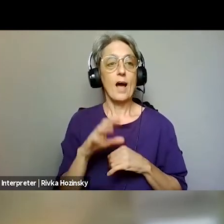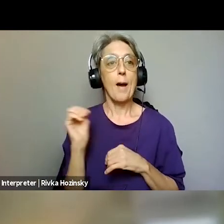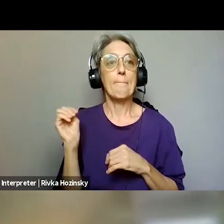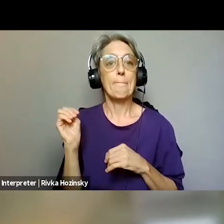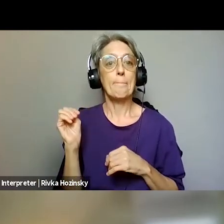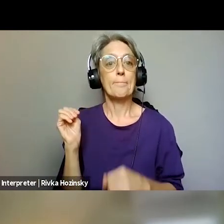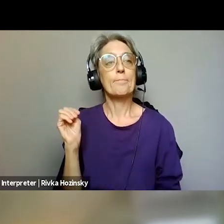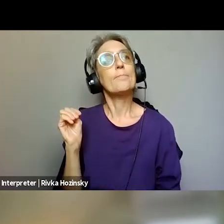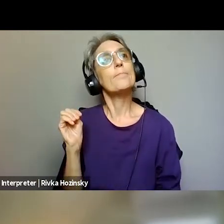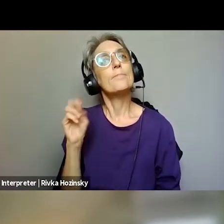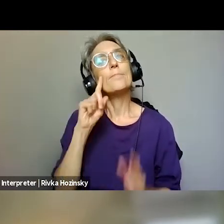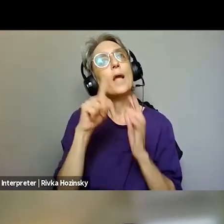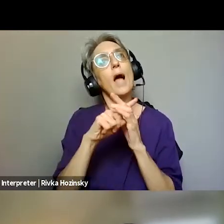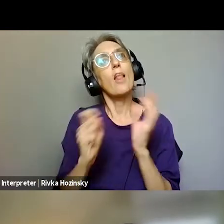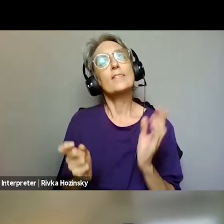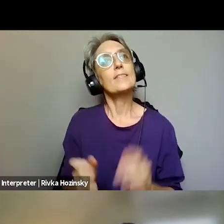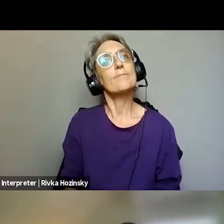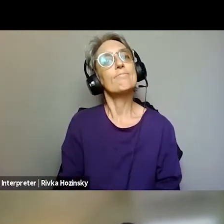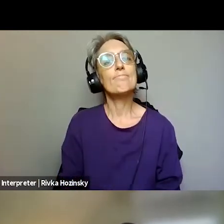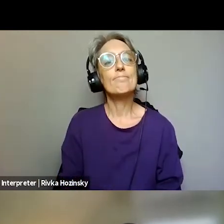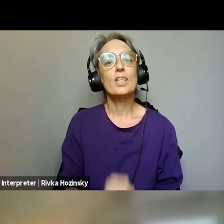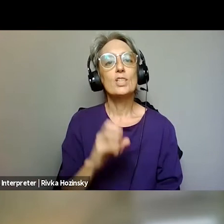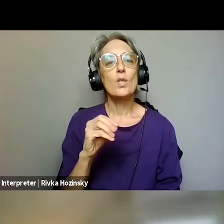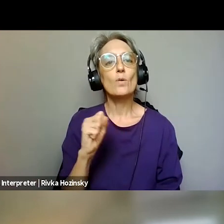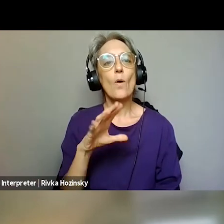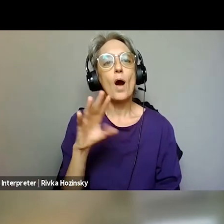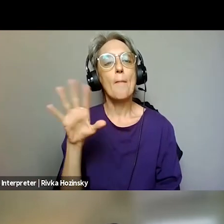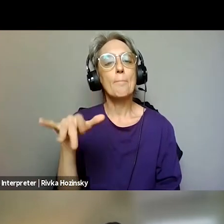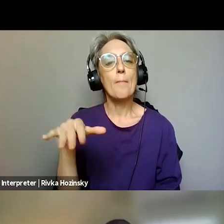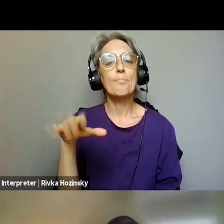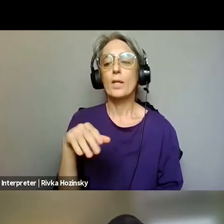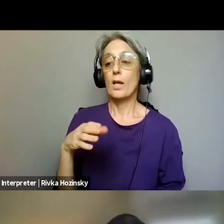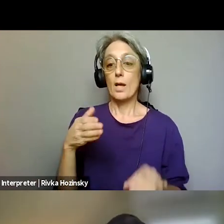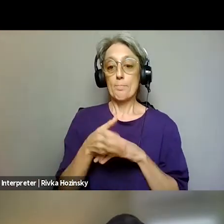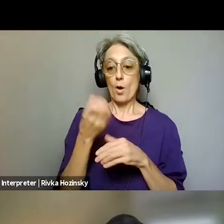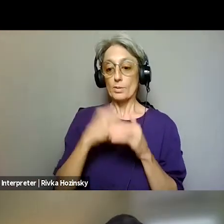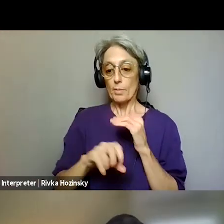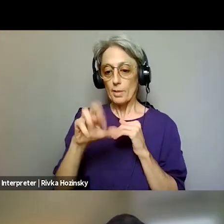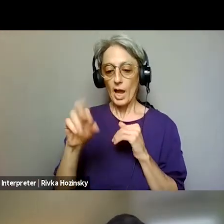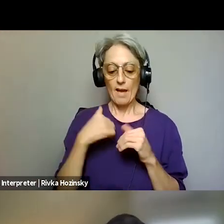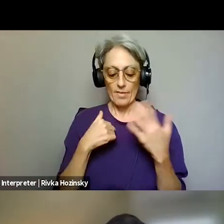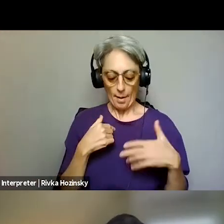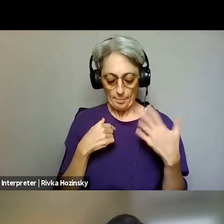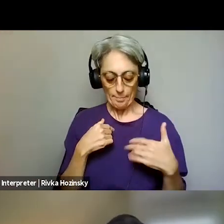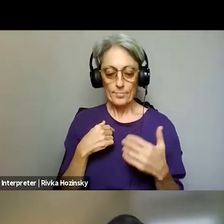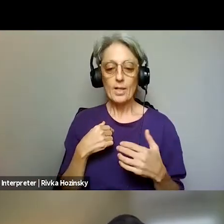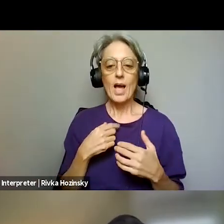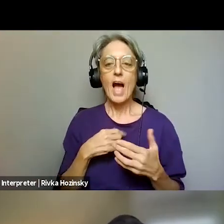I lost it. So talking about postpartum care, I have a 10-weeks old, so things are